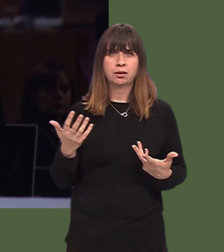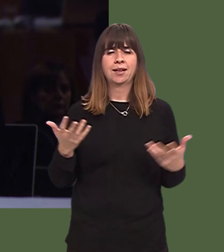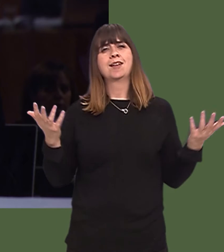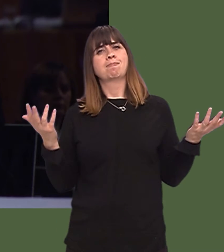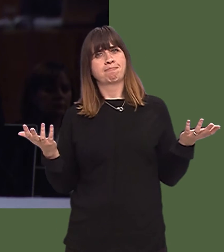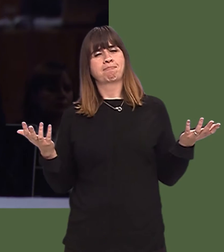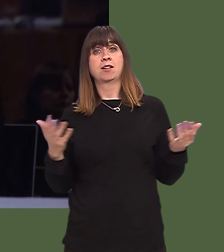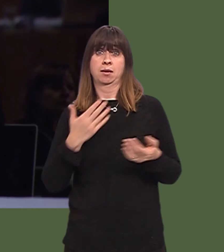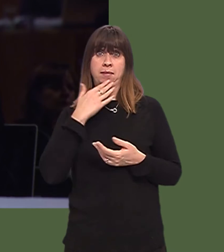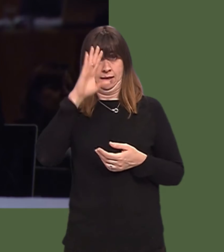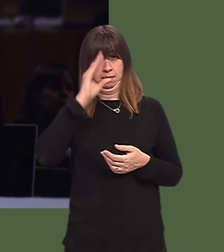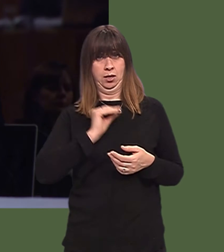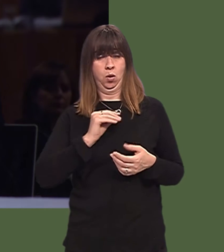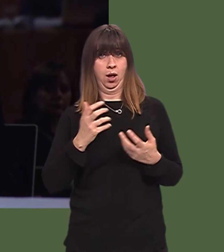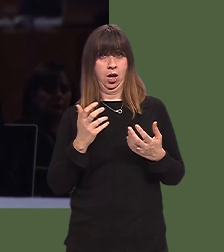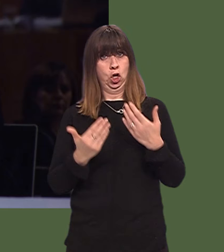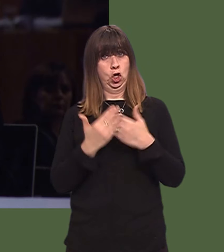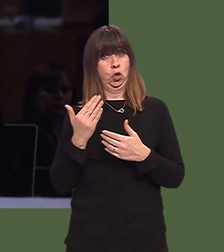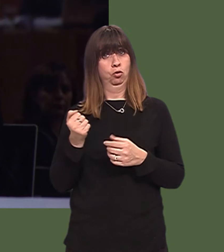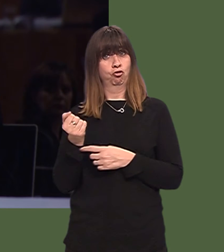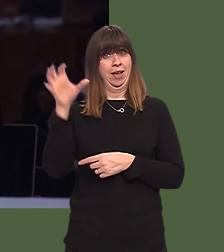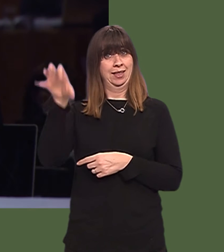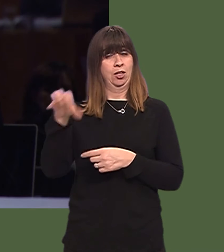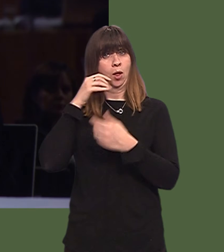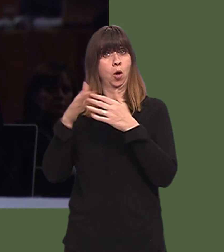So, can he update us on plans to open a new station at Abertillery?